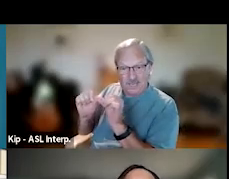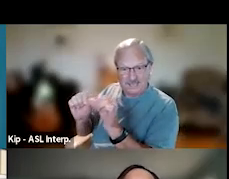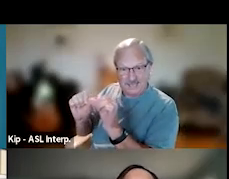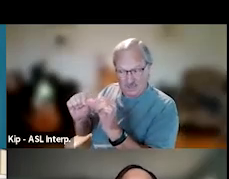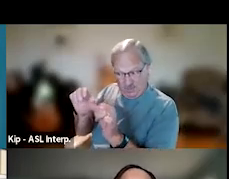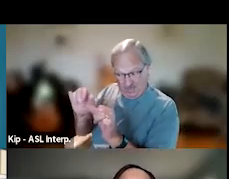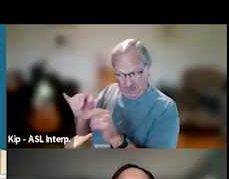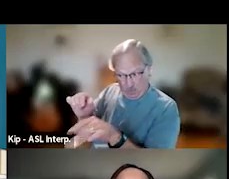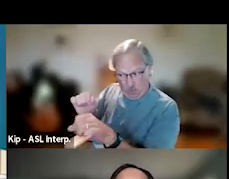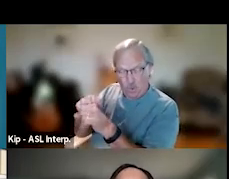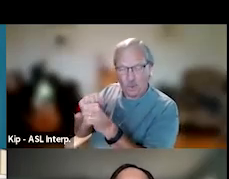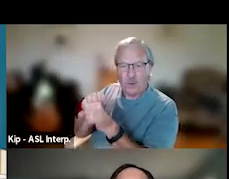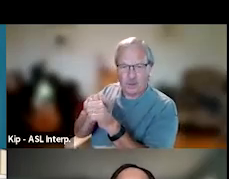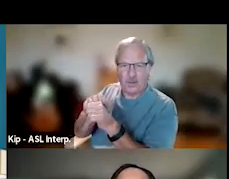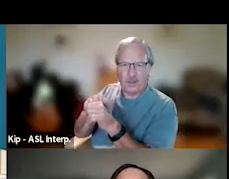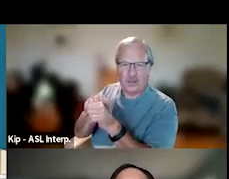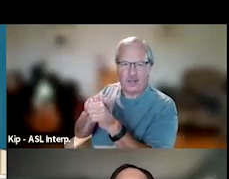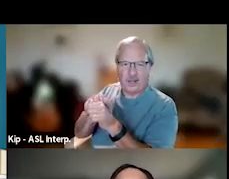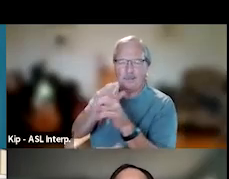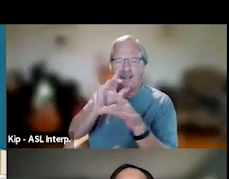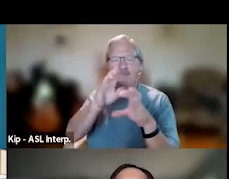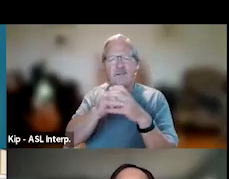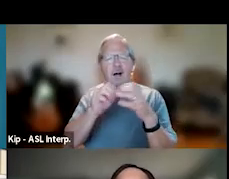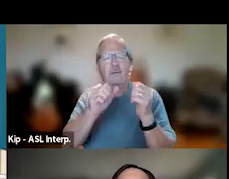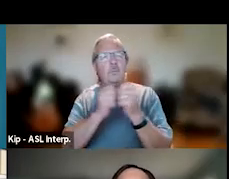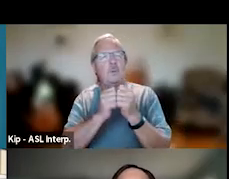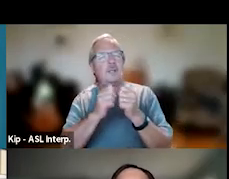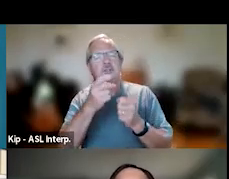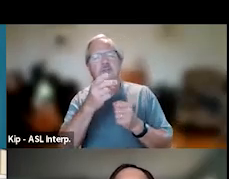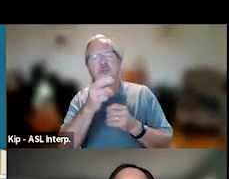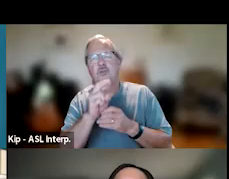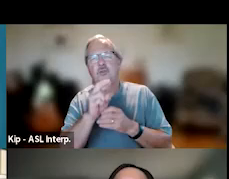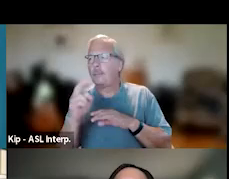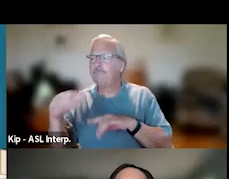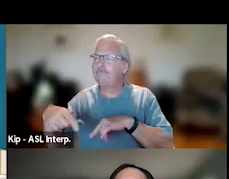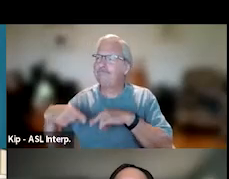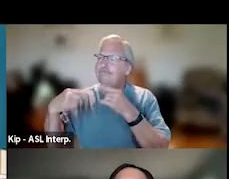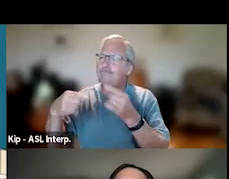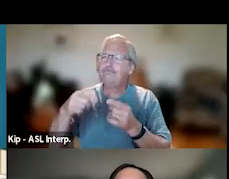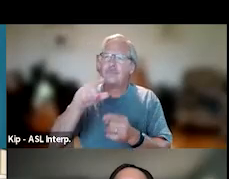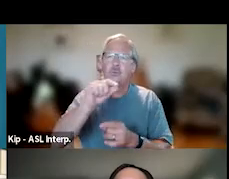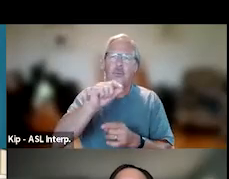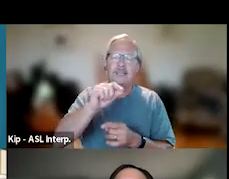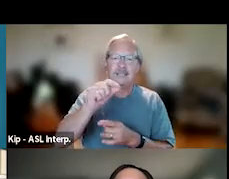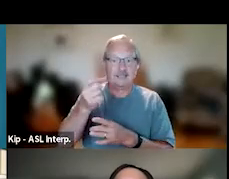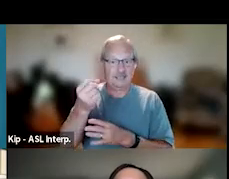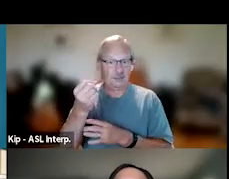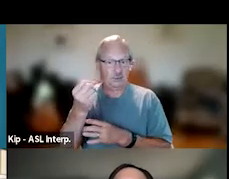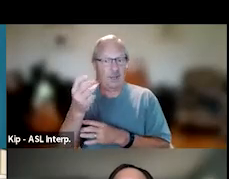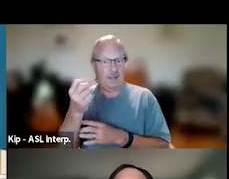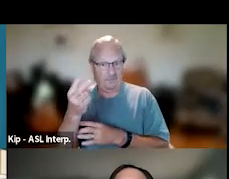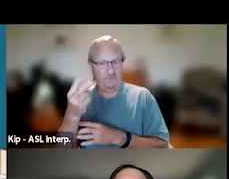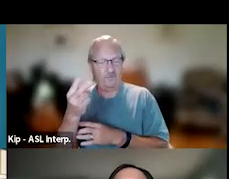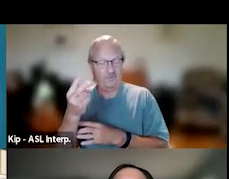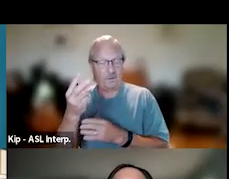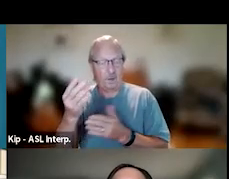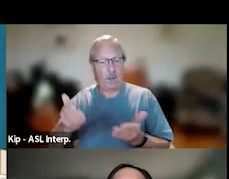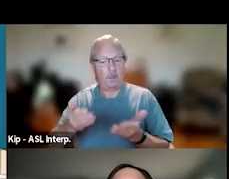I've been involved with SOAR in some capacity since 2012 and providing assistance to people applying for SSI